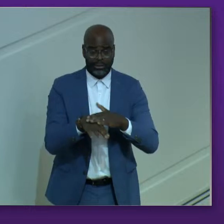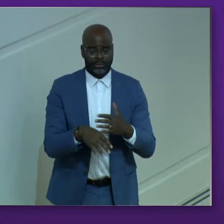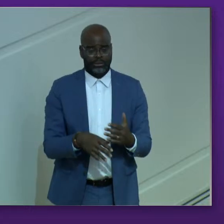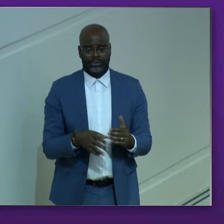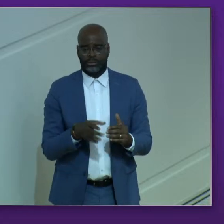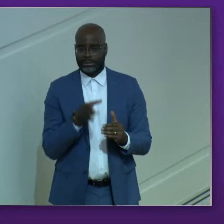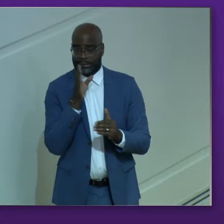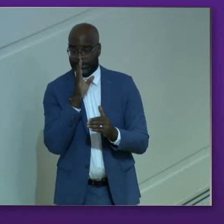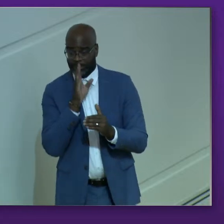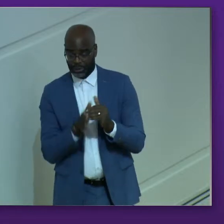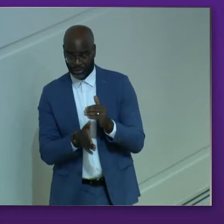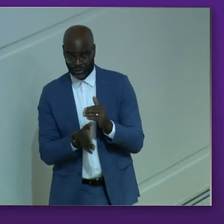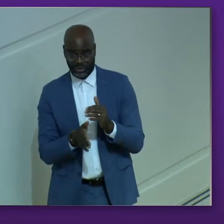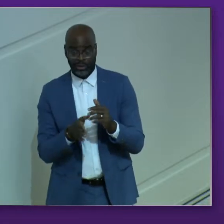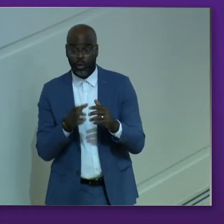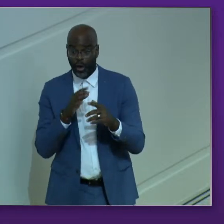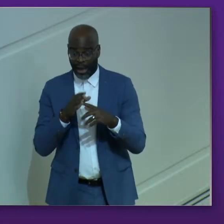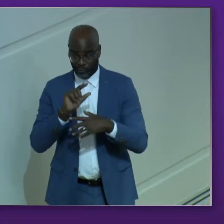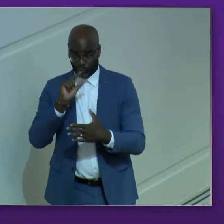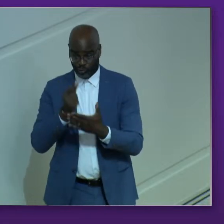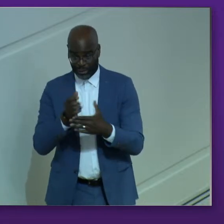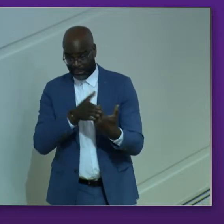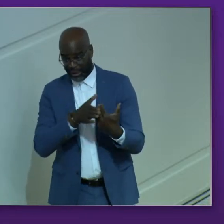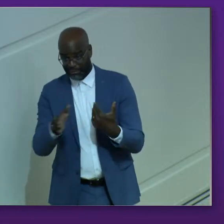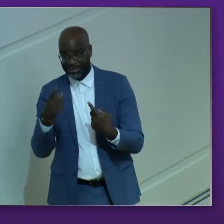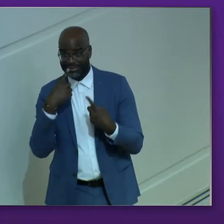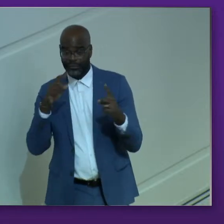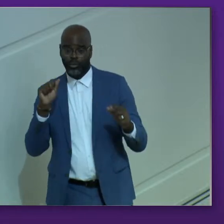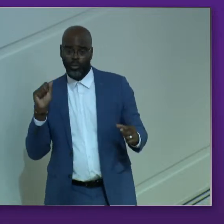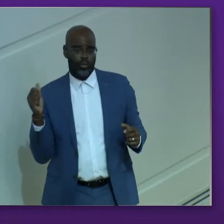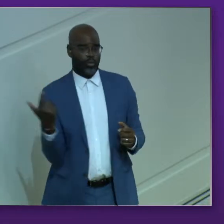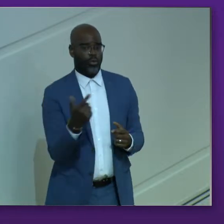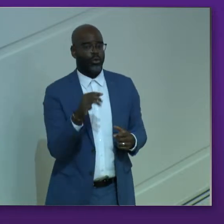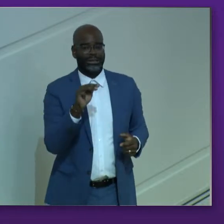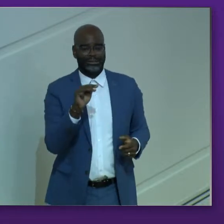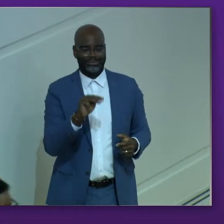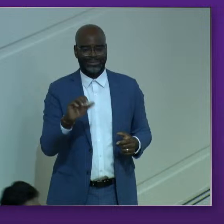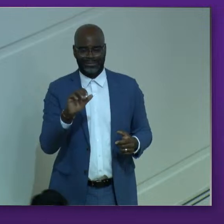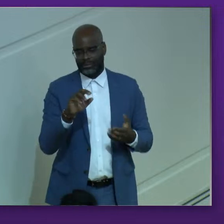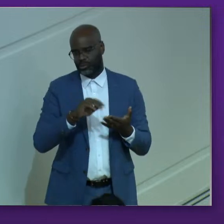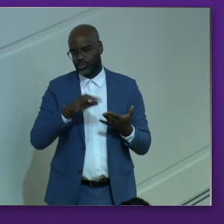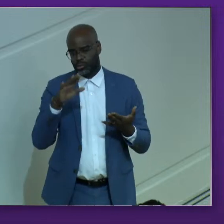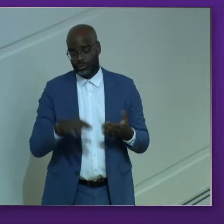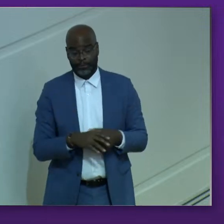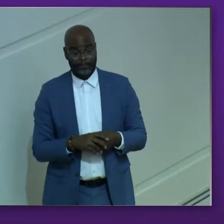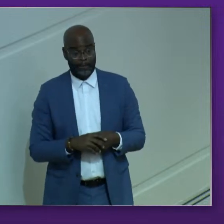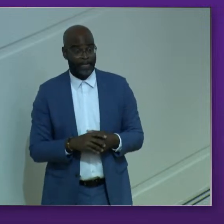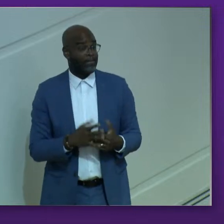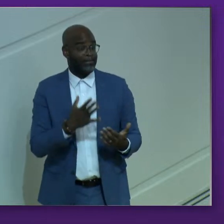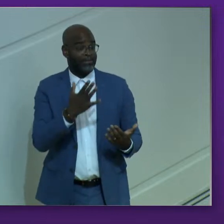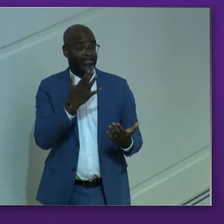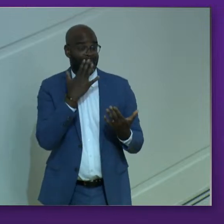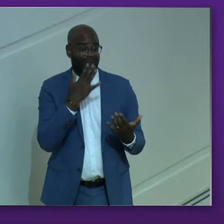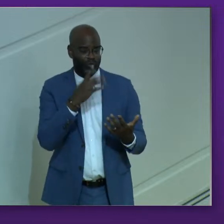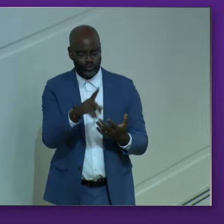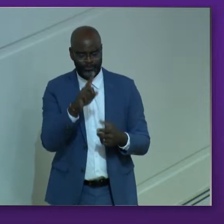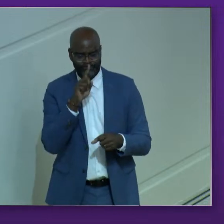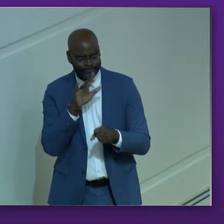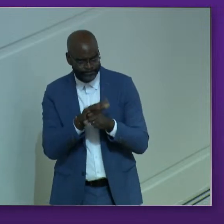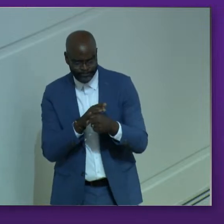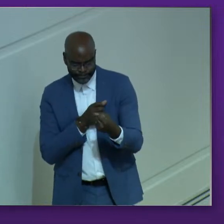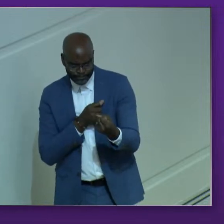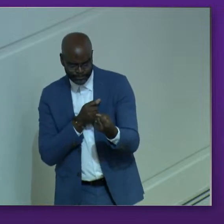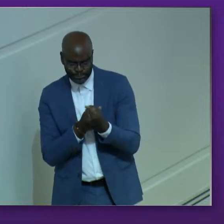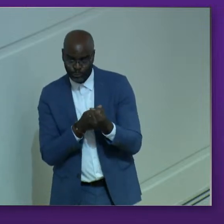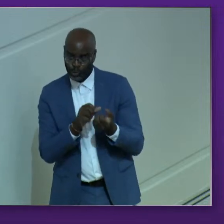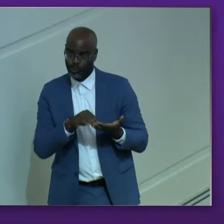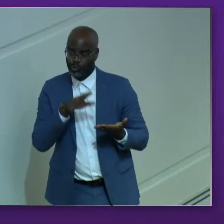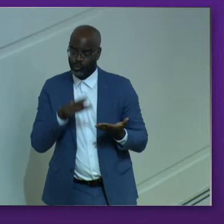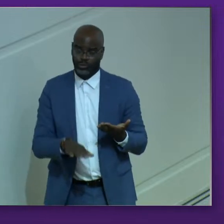ACCESS COMPLETION AND POST